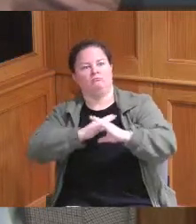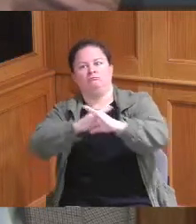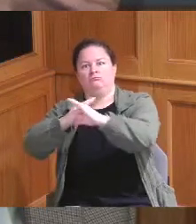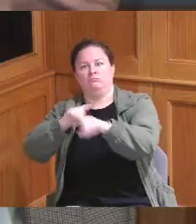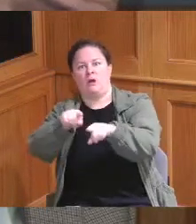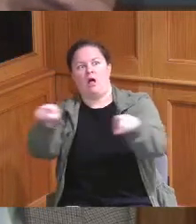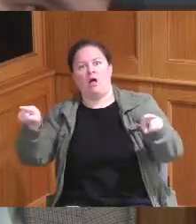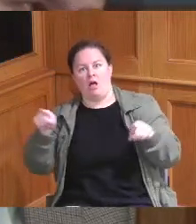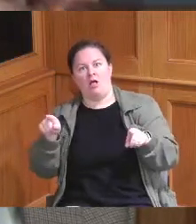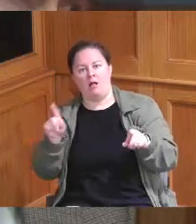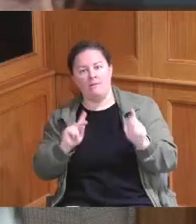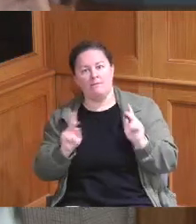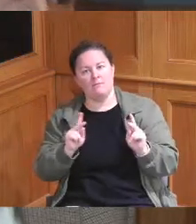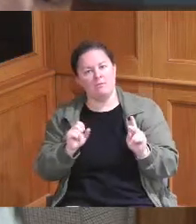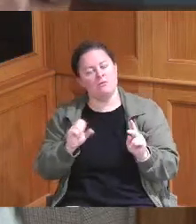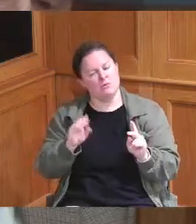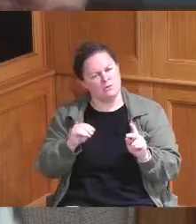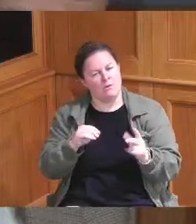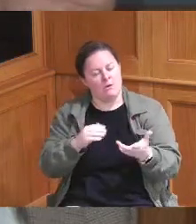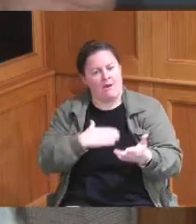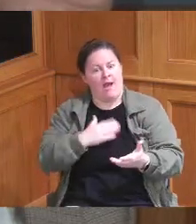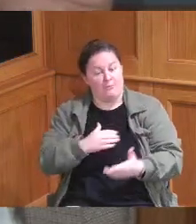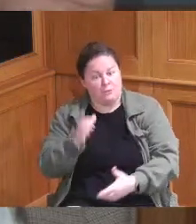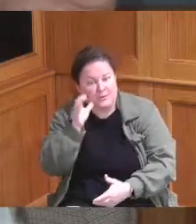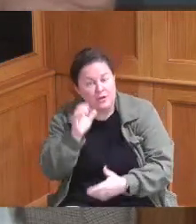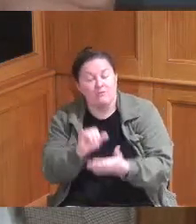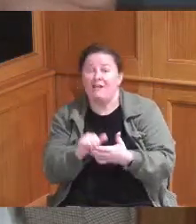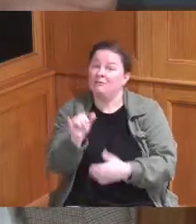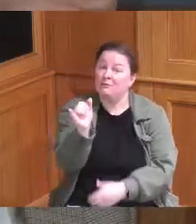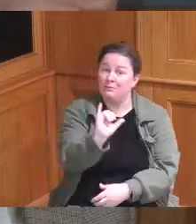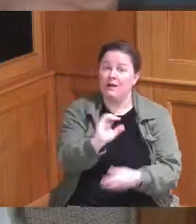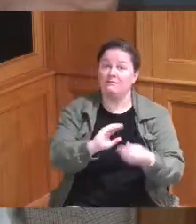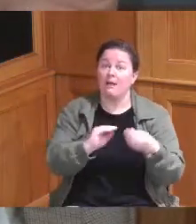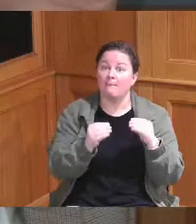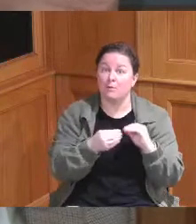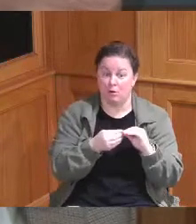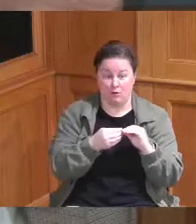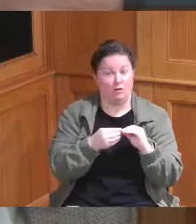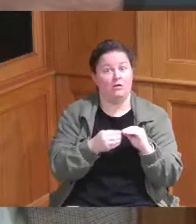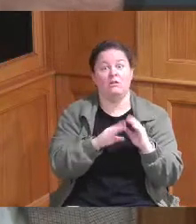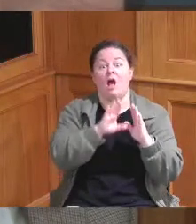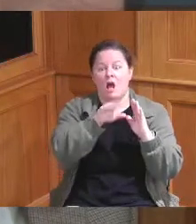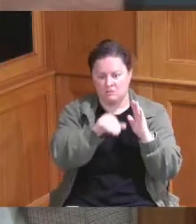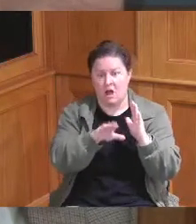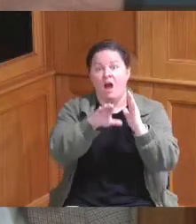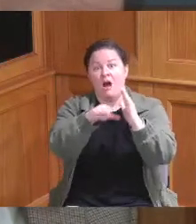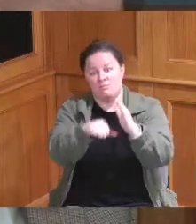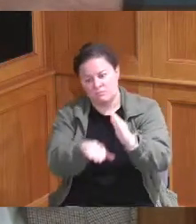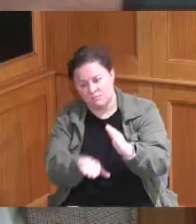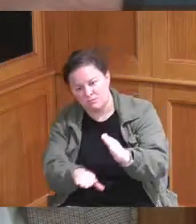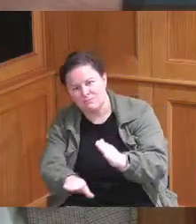and the numbers you know who are the people I we know who was at risk when we first started all of